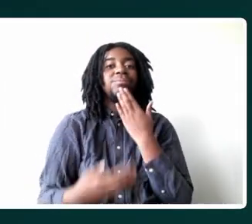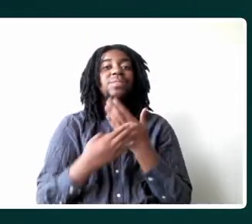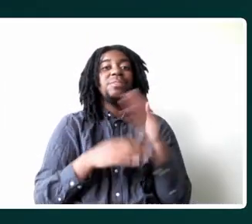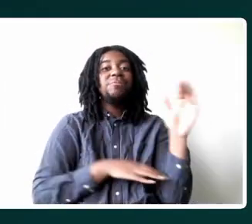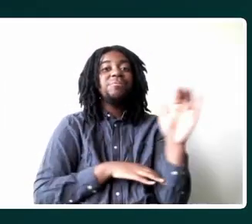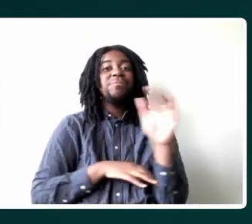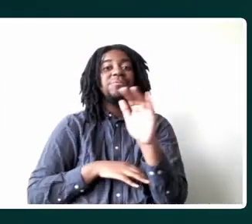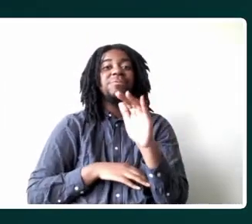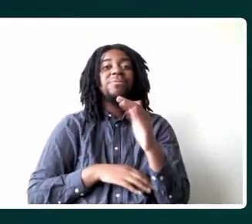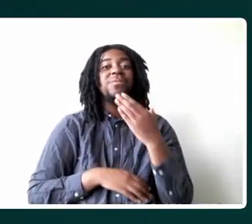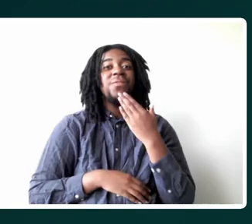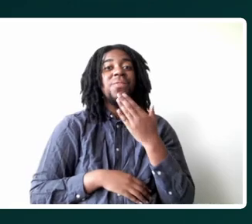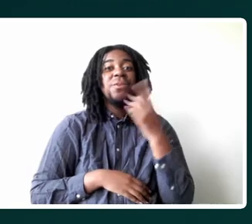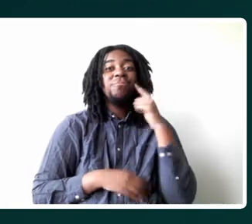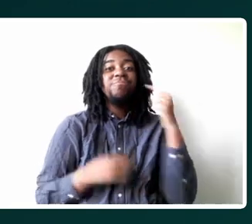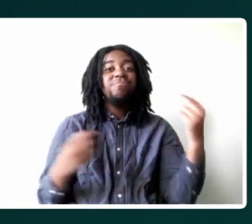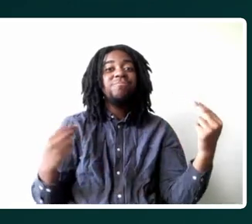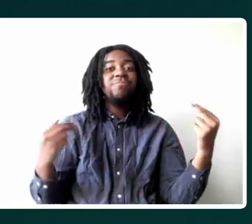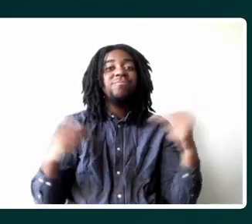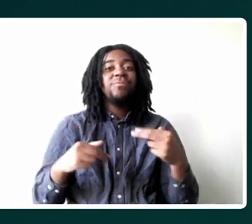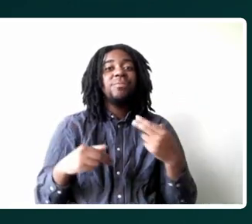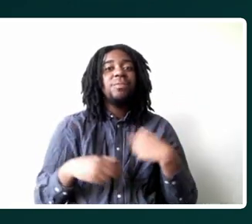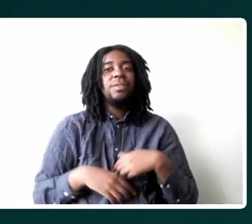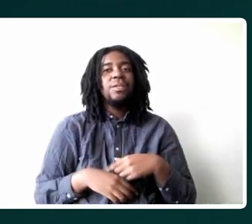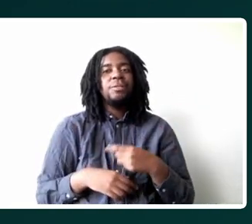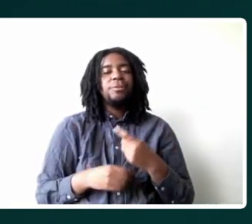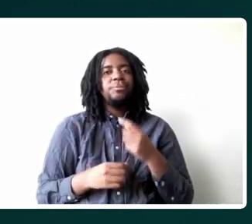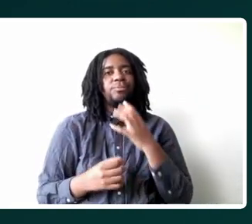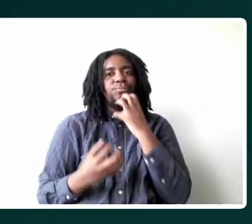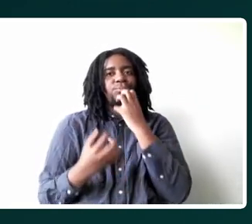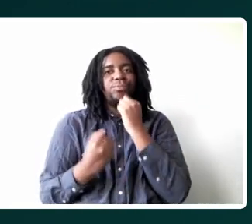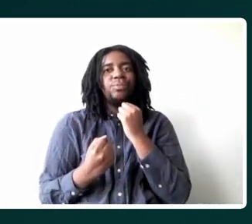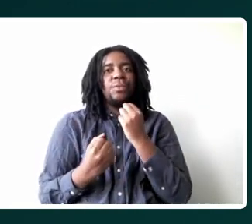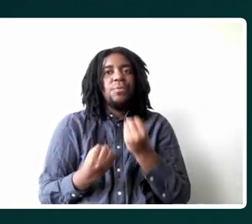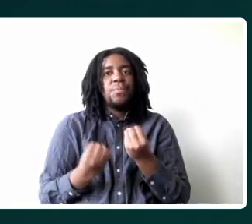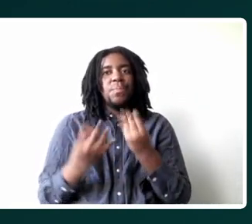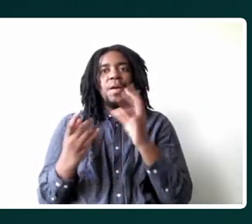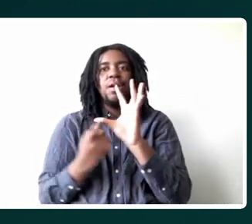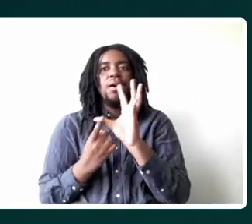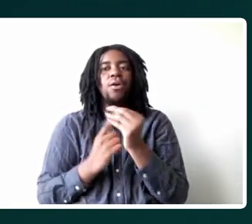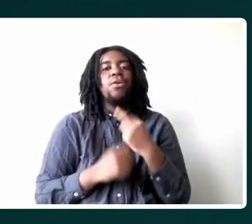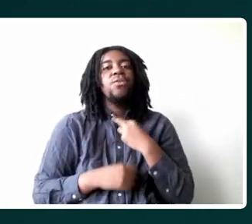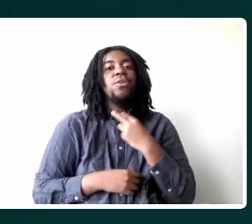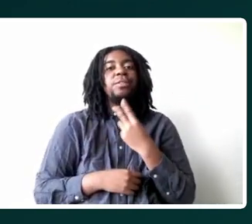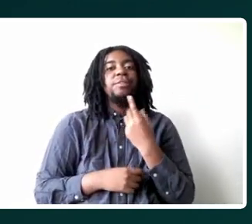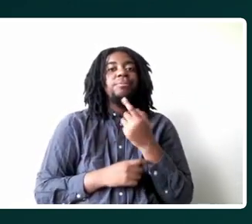you for joining us for Nurturing Multicultural Voices, a toolkit for educators. We hope that